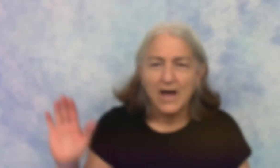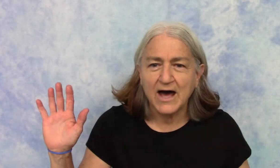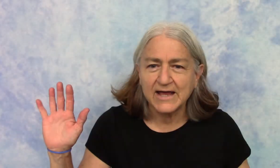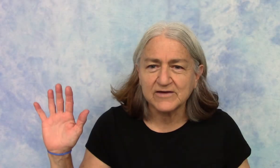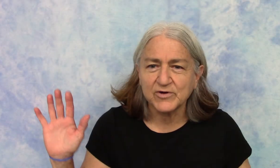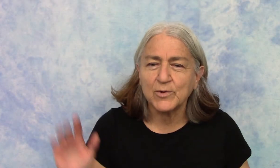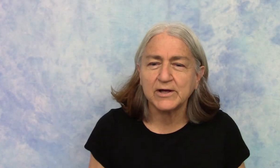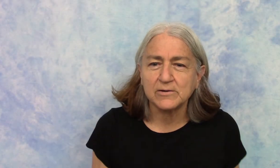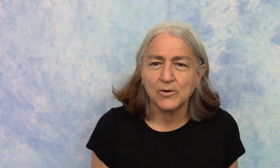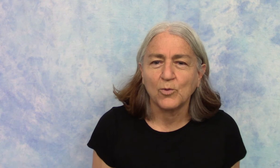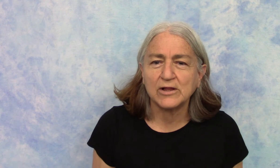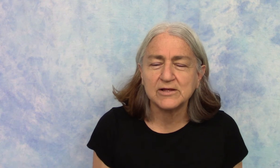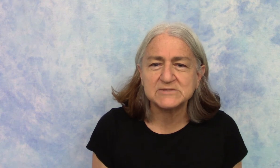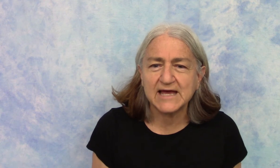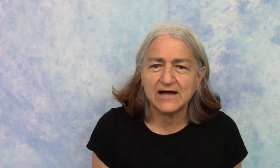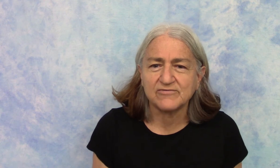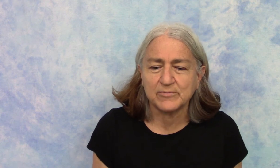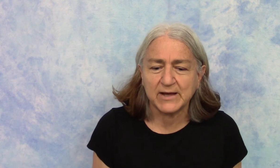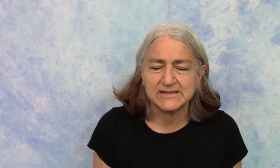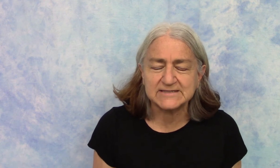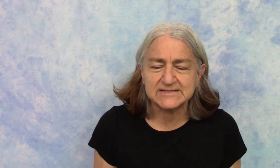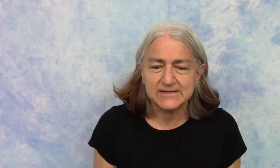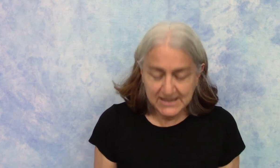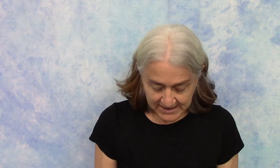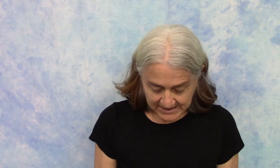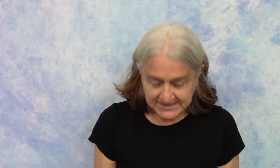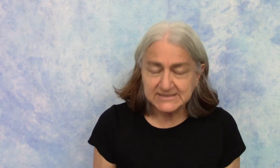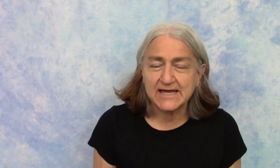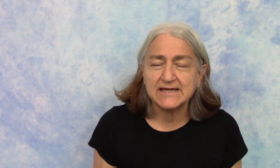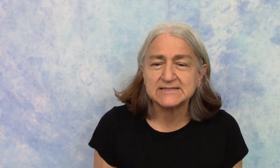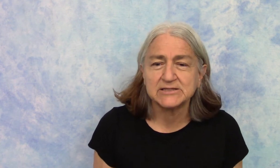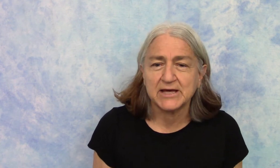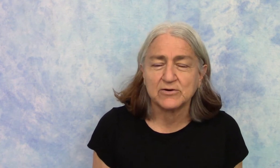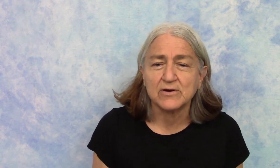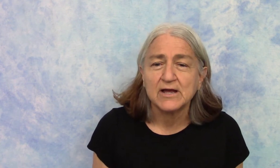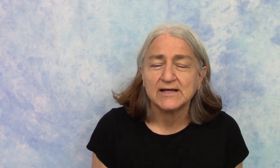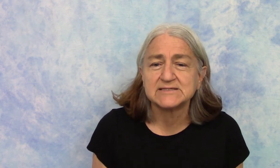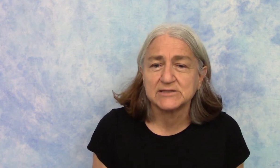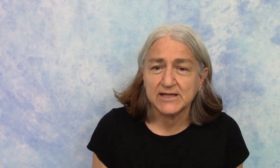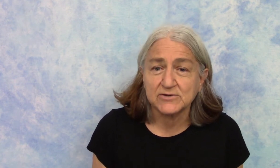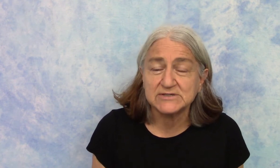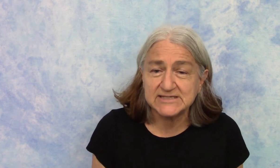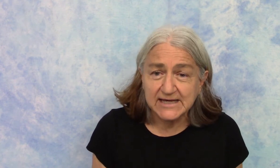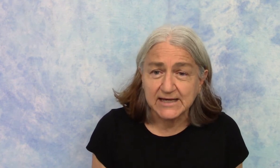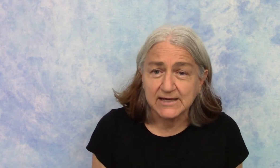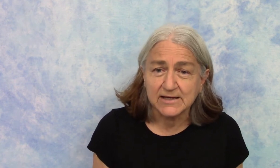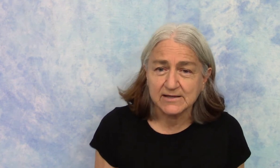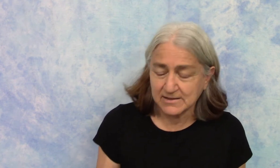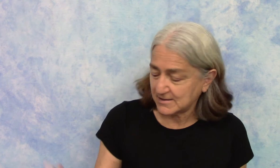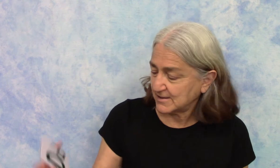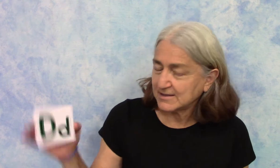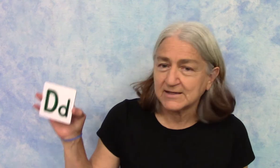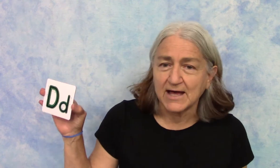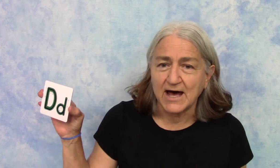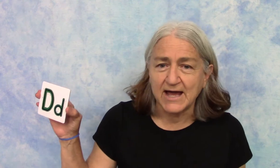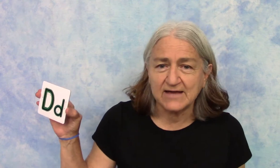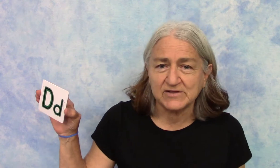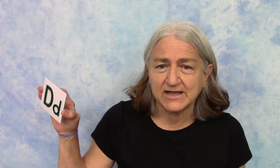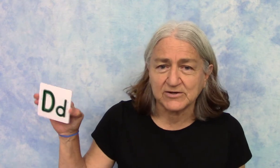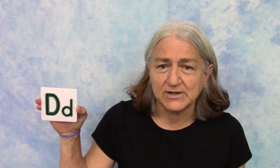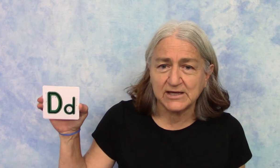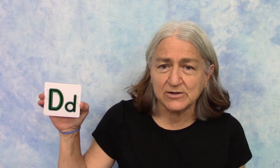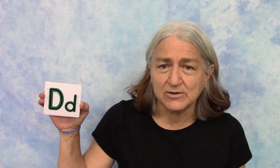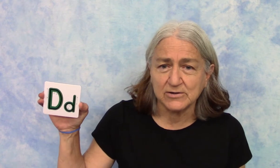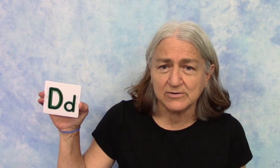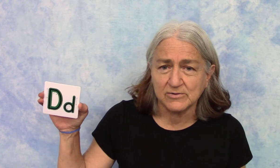Hi everyone. Welcome to Alphabites. Today's letter is letter "D". I have a letter here,